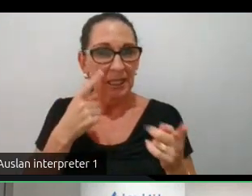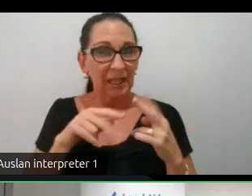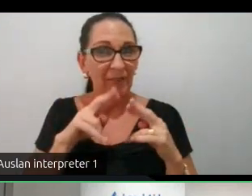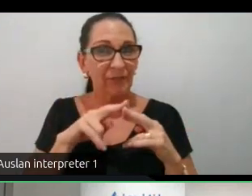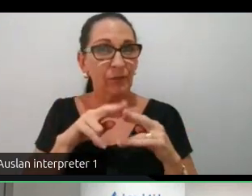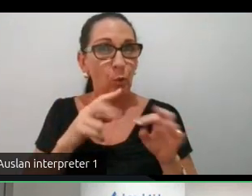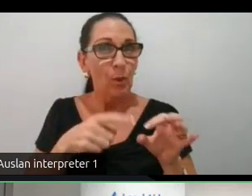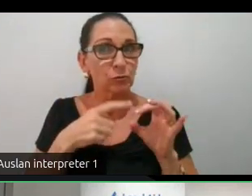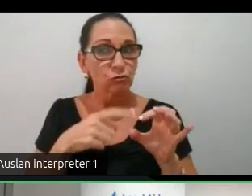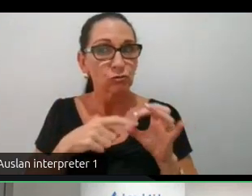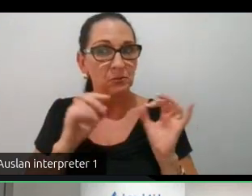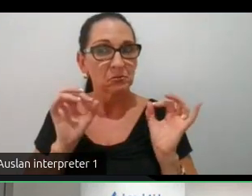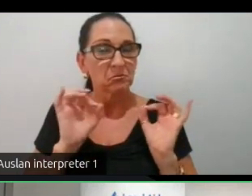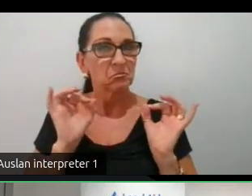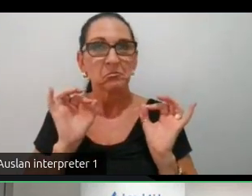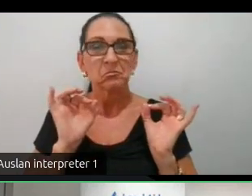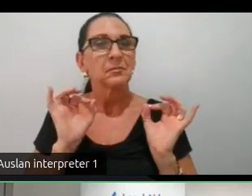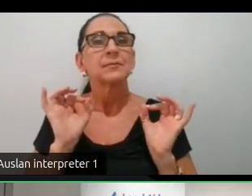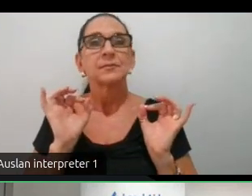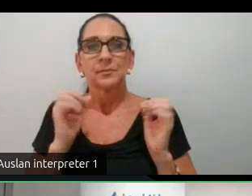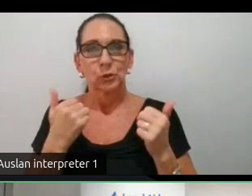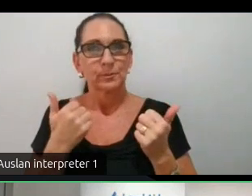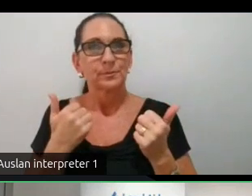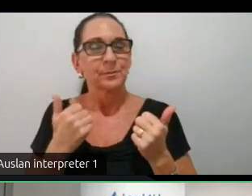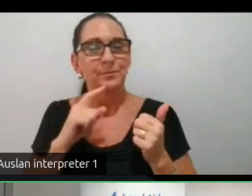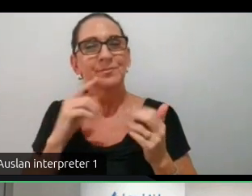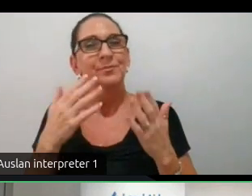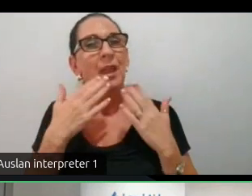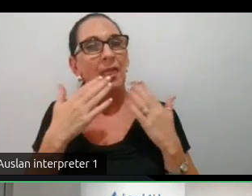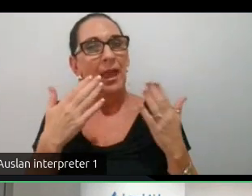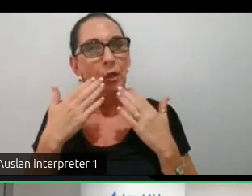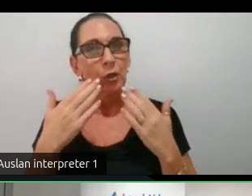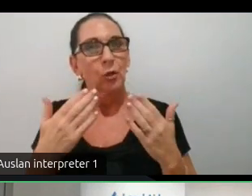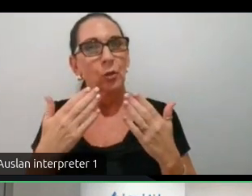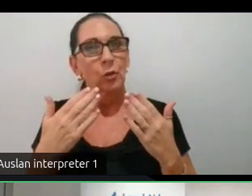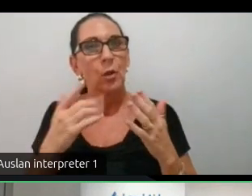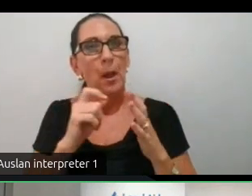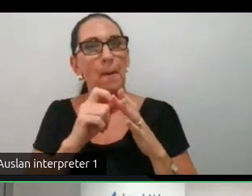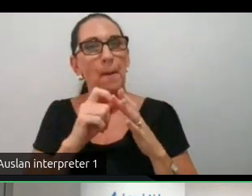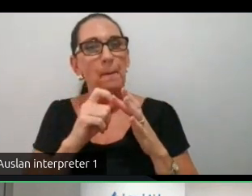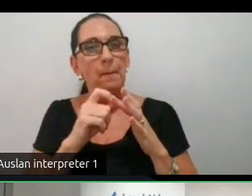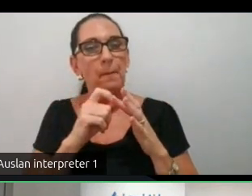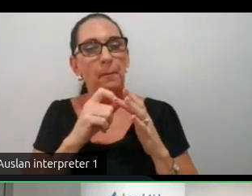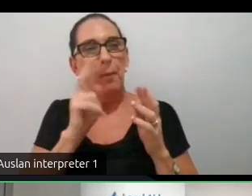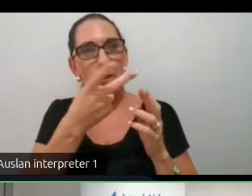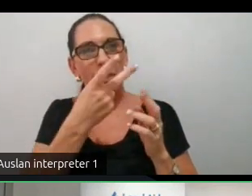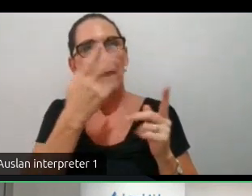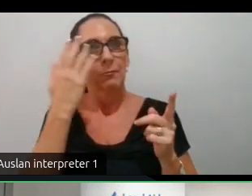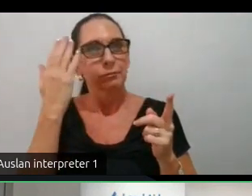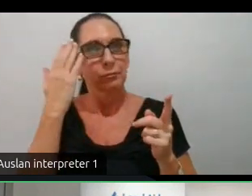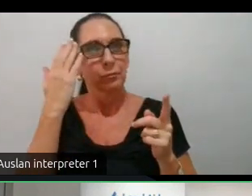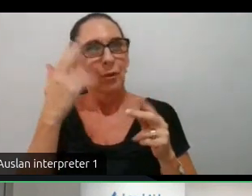more questions before we wrap up. That's it. So, a big thank you to Paul and Julie for sharing all of